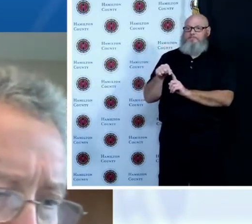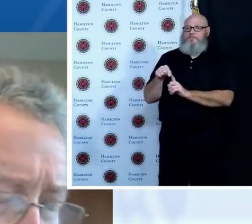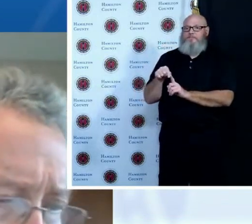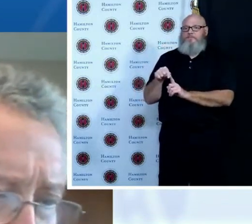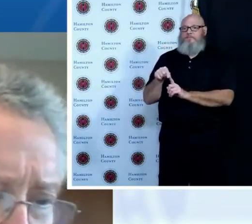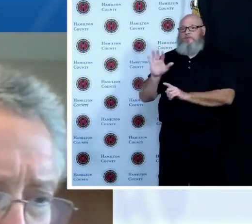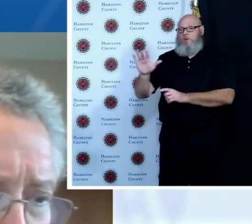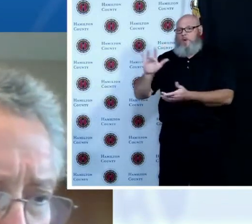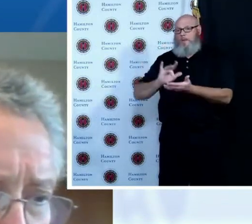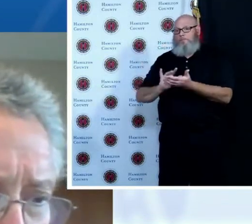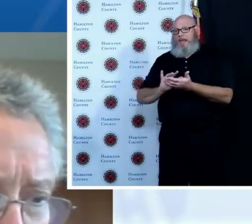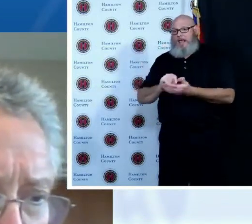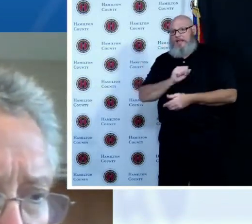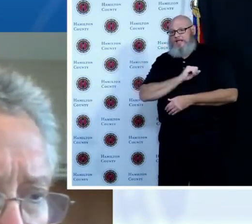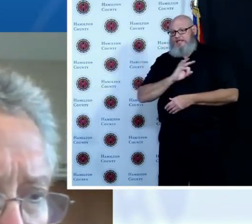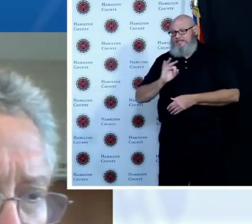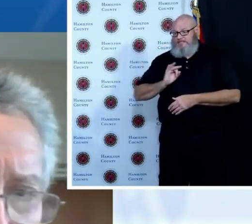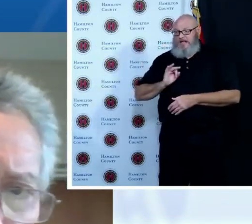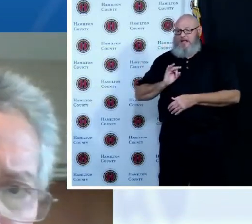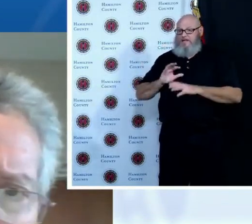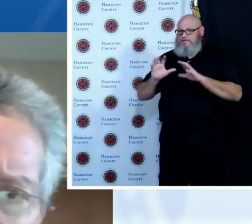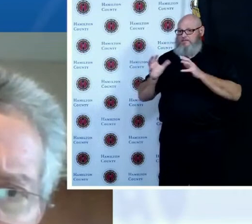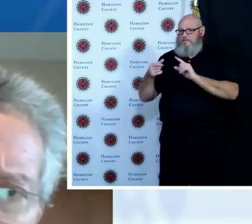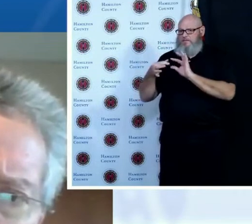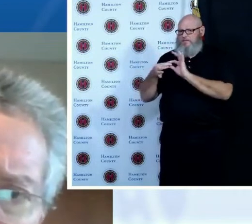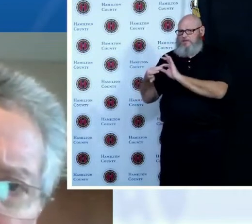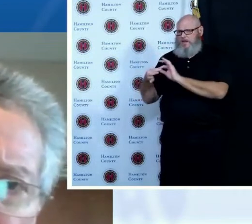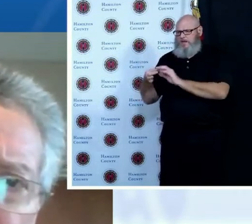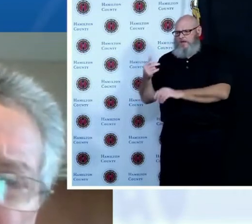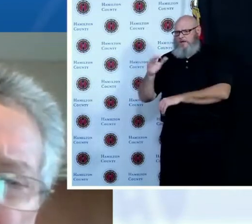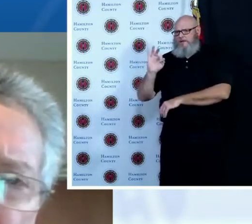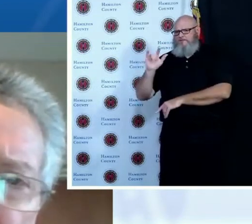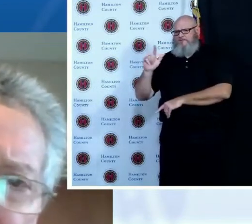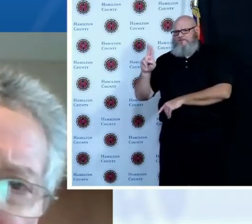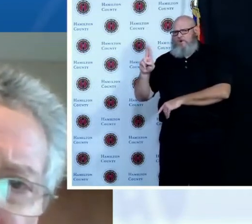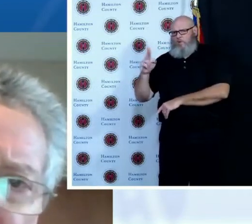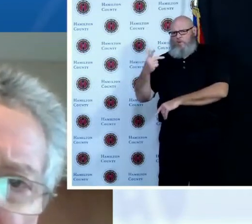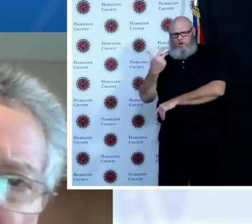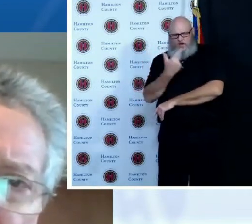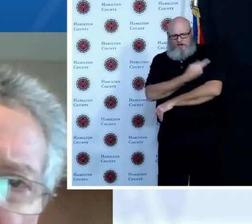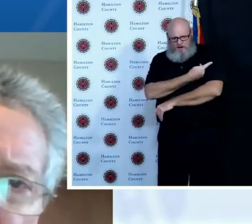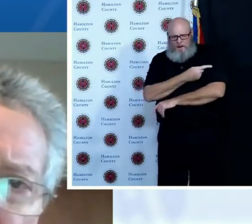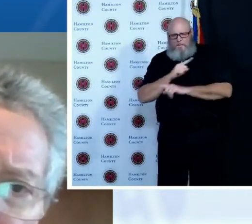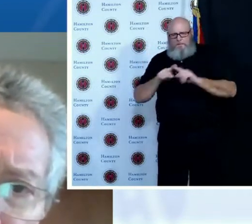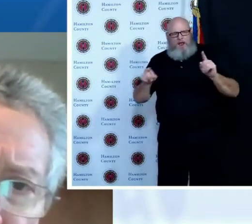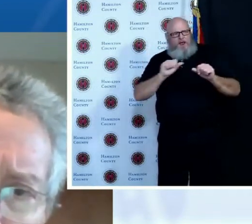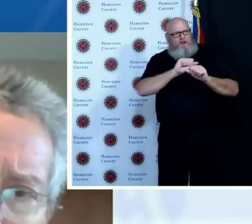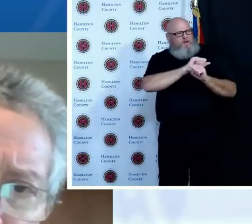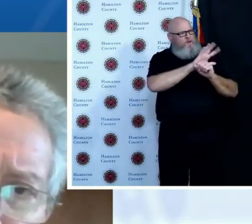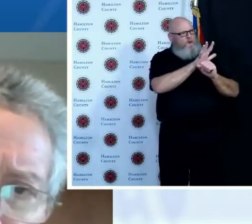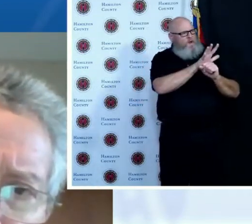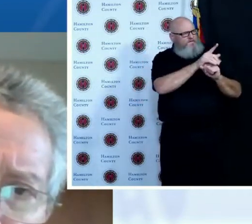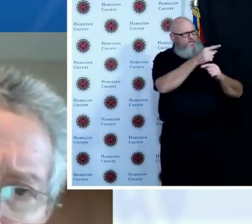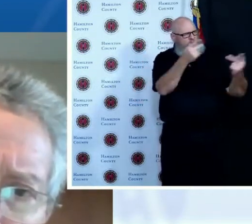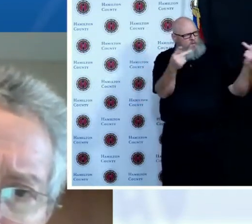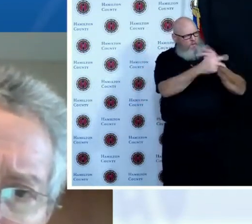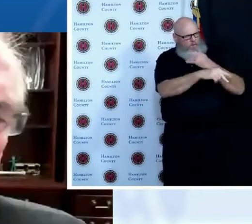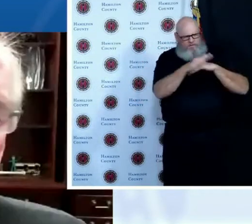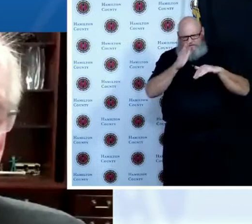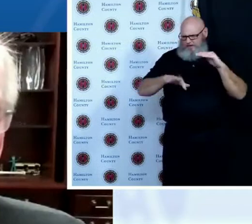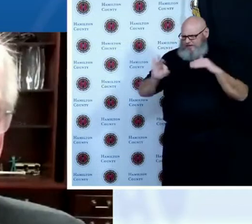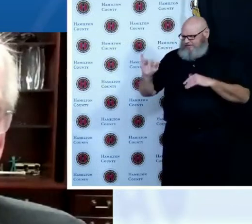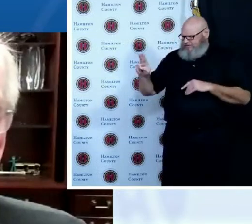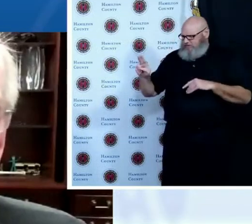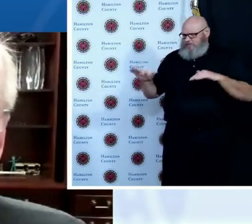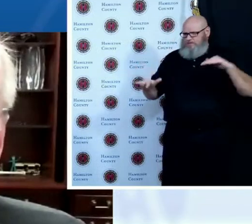is 10 times worse than the flu but not mandate the vaccine for medical staff you know I think that